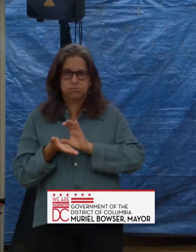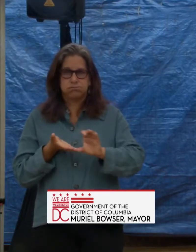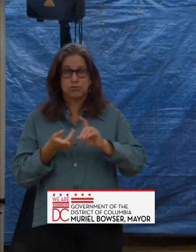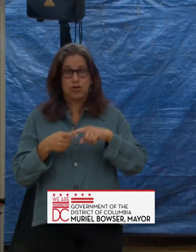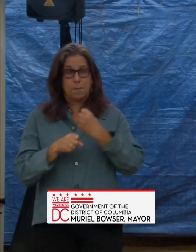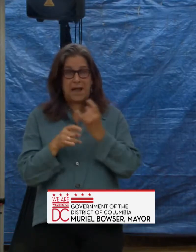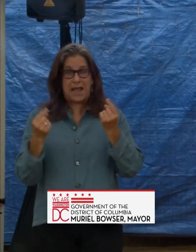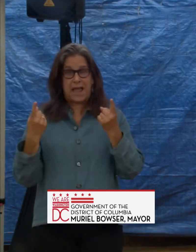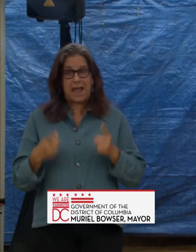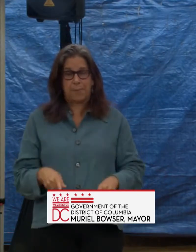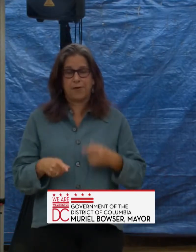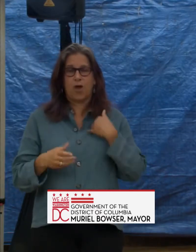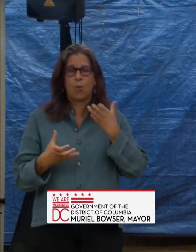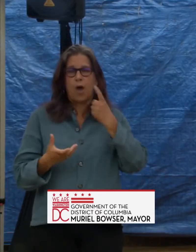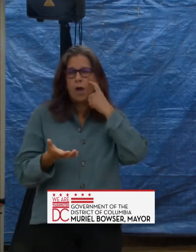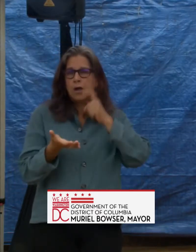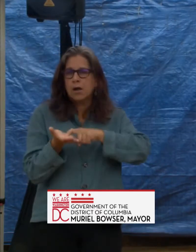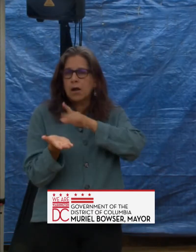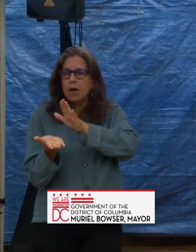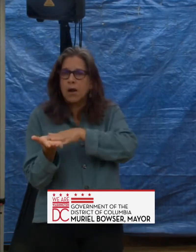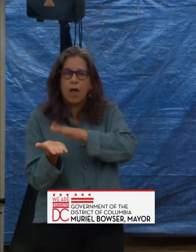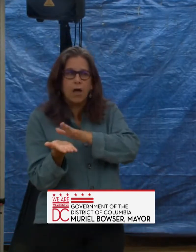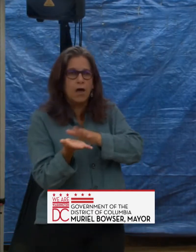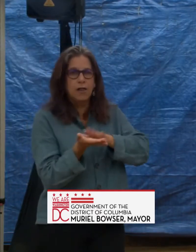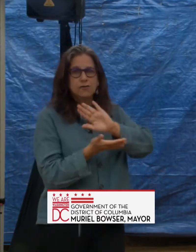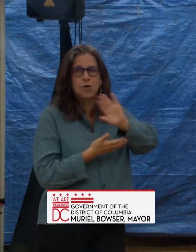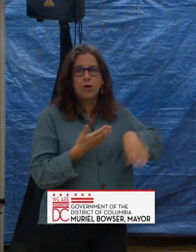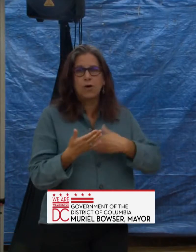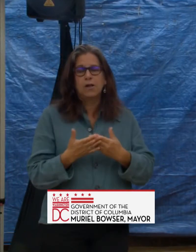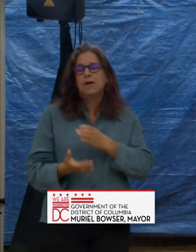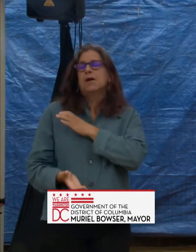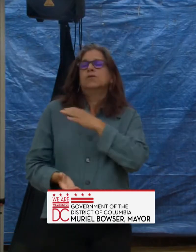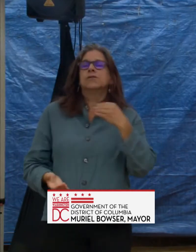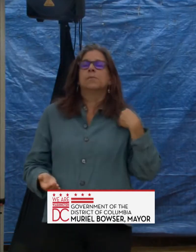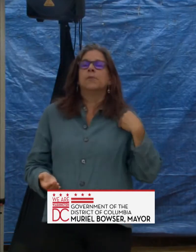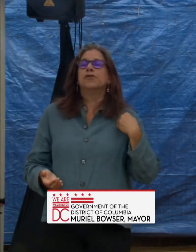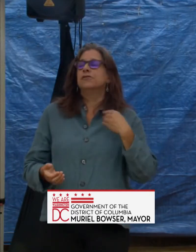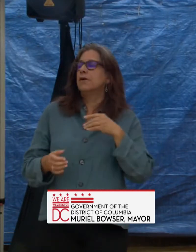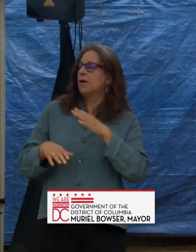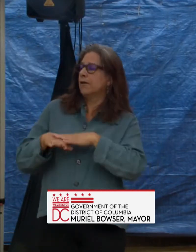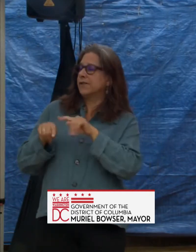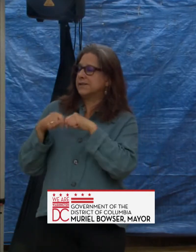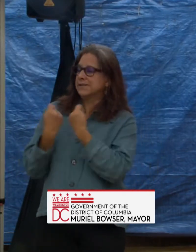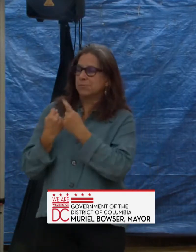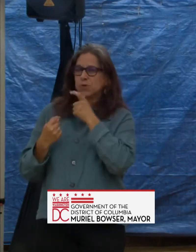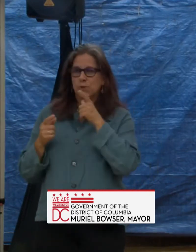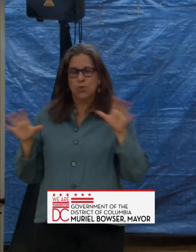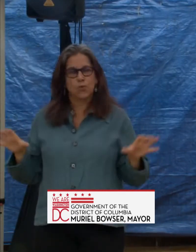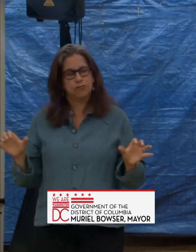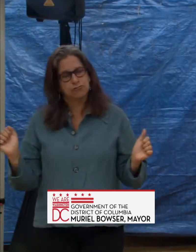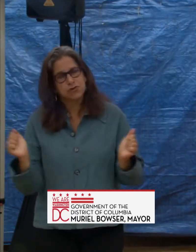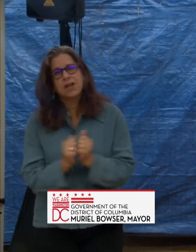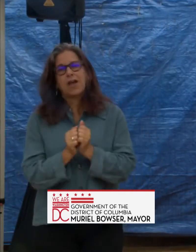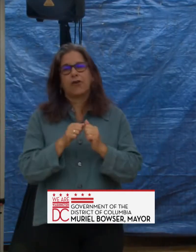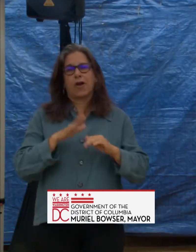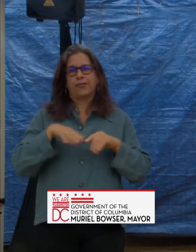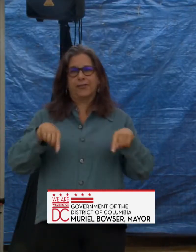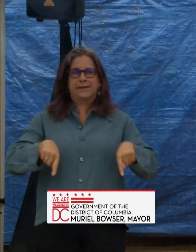WORKED SO DILIGENTLY TO GET THIS DONE. THE MEETINGS THAT WE HAD EVERY SINGLE WEEK IN MY OFFICE TO GET